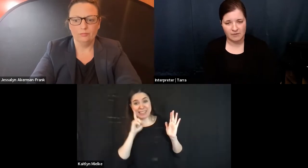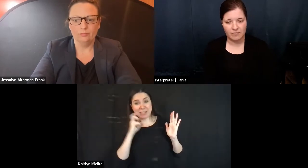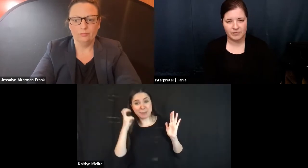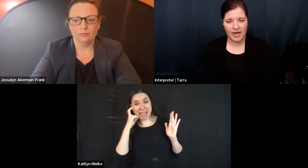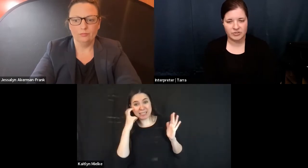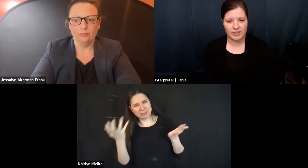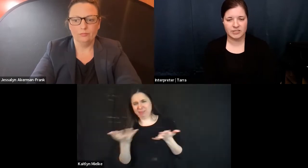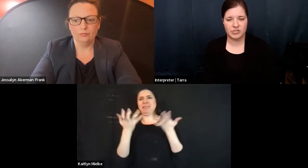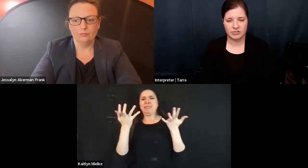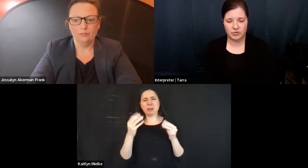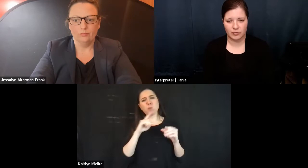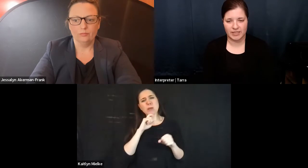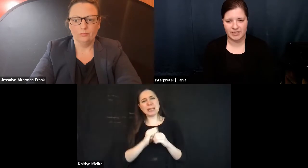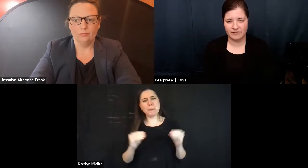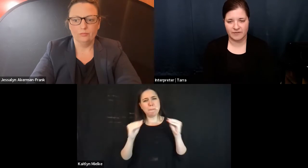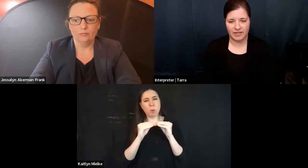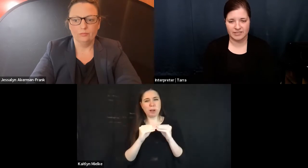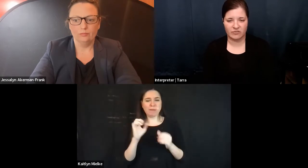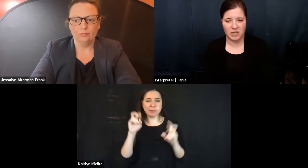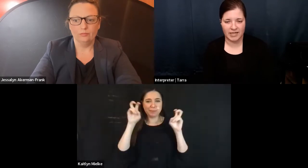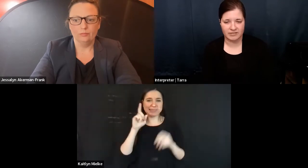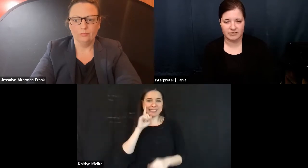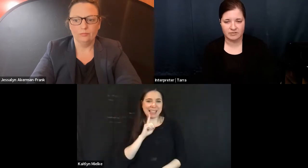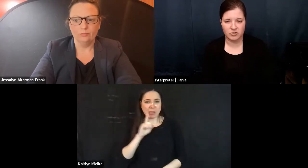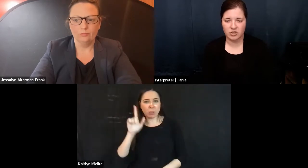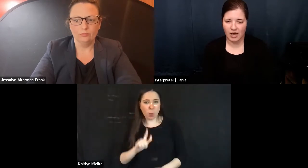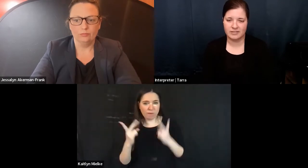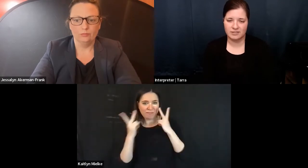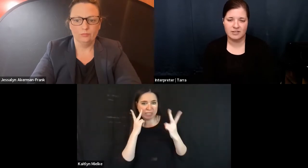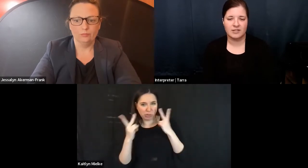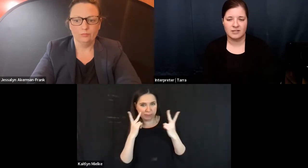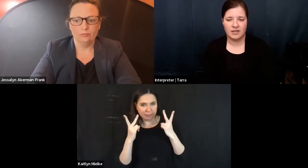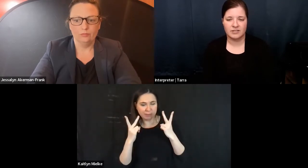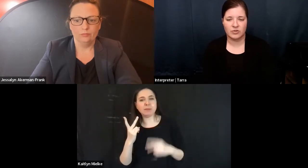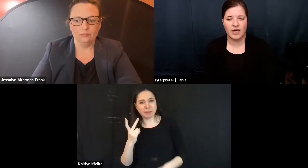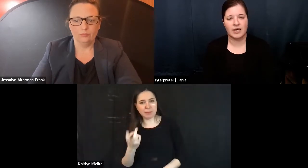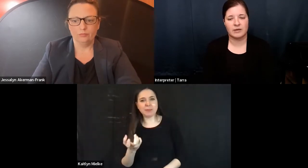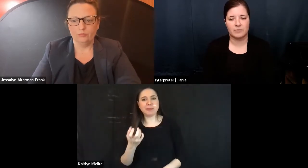So that means I grew up with a Deaf identity and I didn't label myself as DeafBlind until much later, and that sort of took me aback.